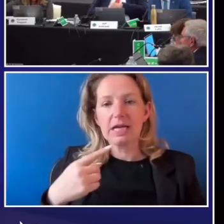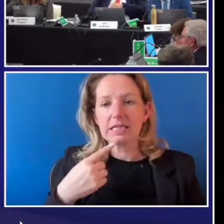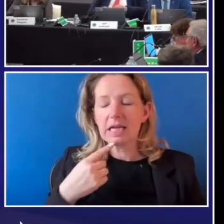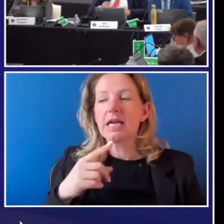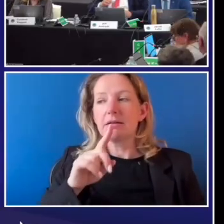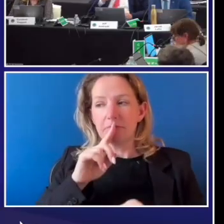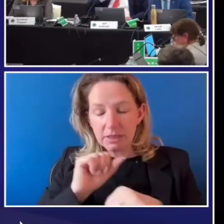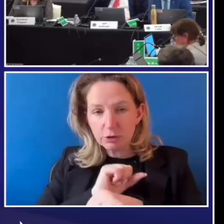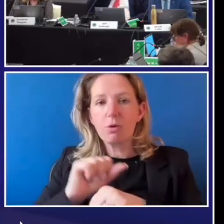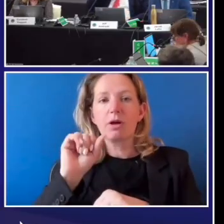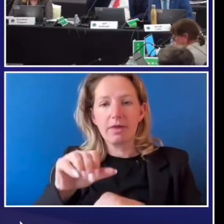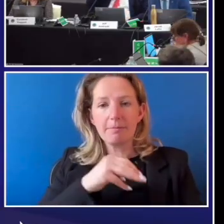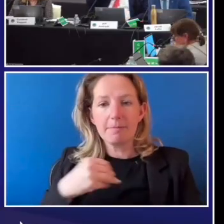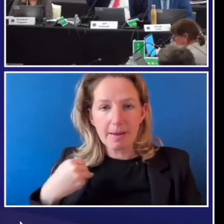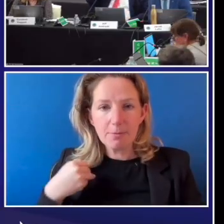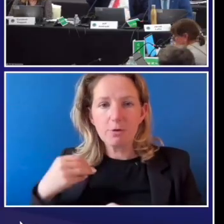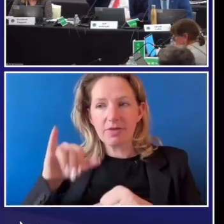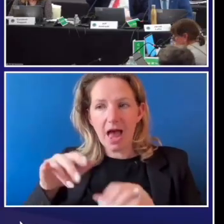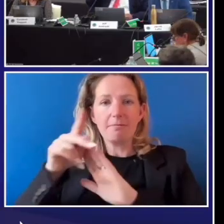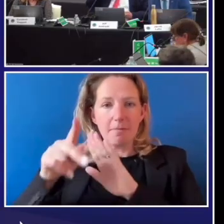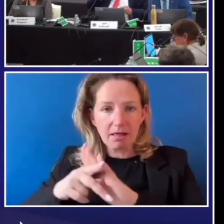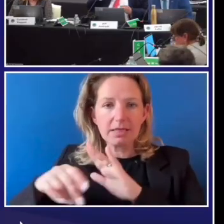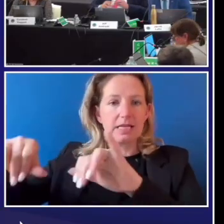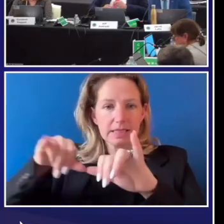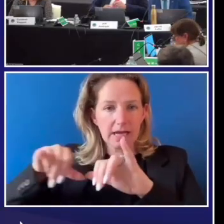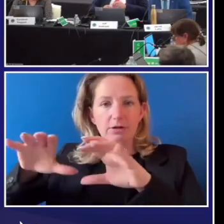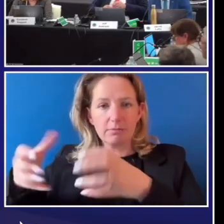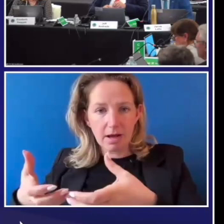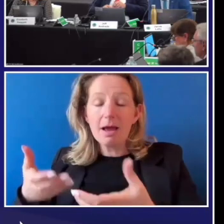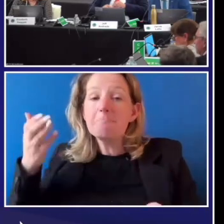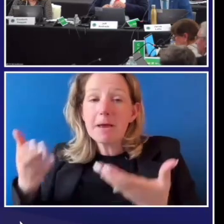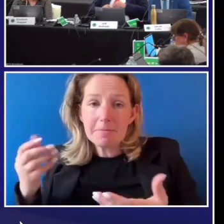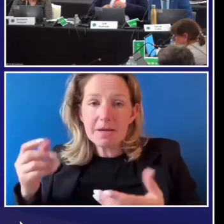and policy making body, which may be different than the decision making body.